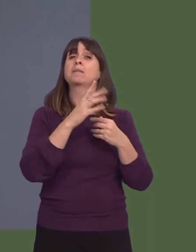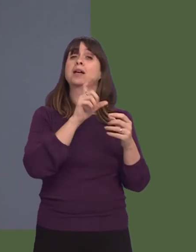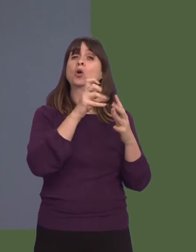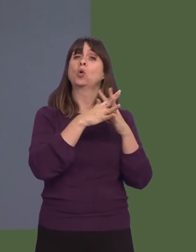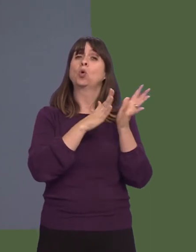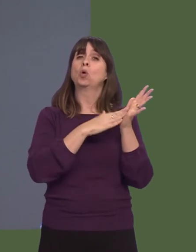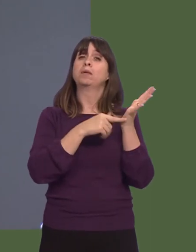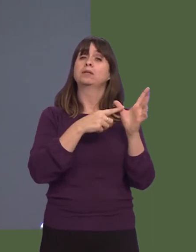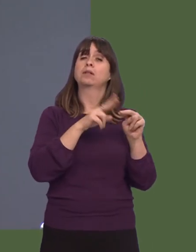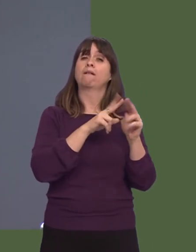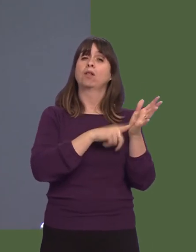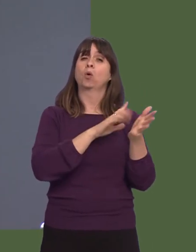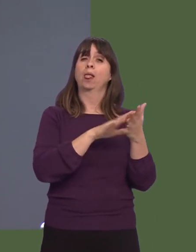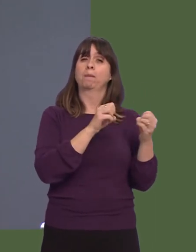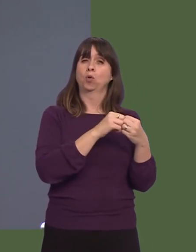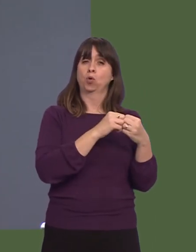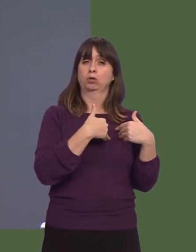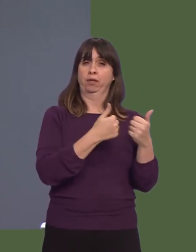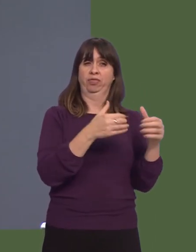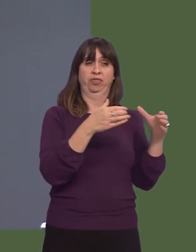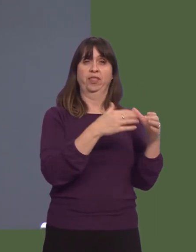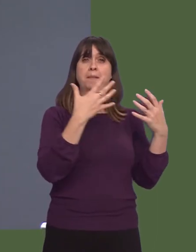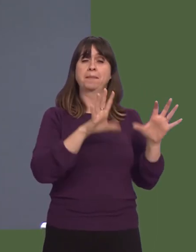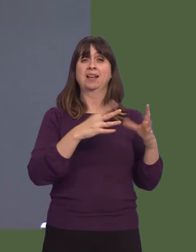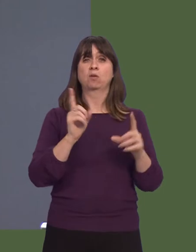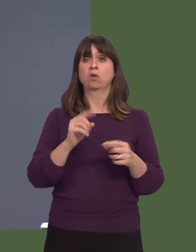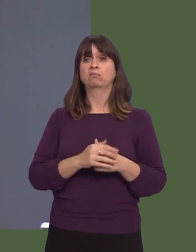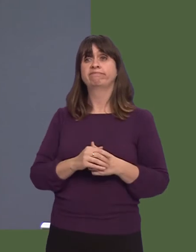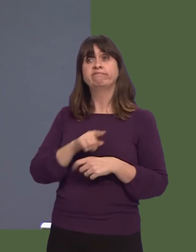Local Health Board, they've been piloting free health checks funded by Welsh Government